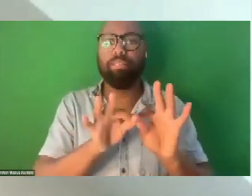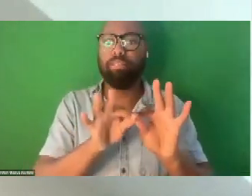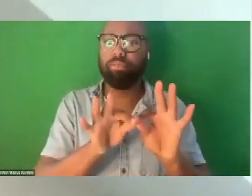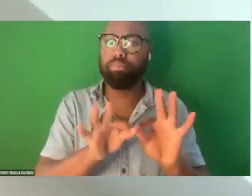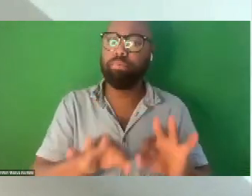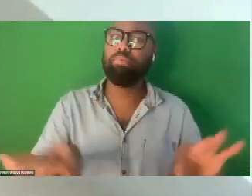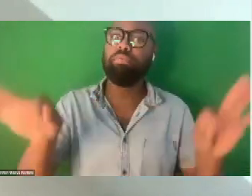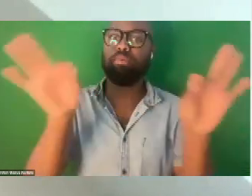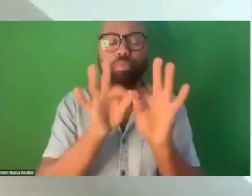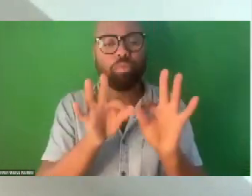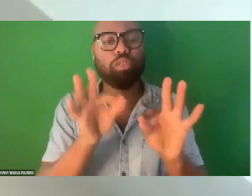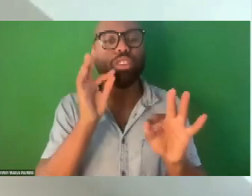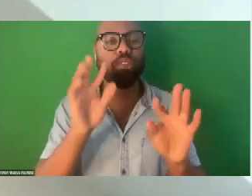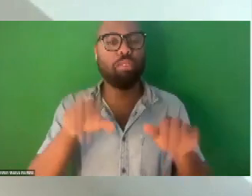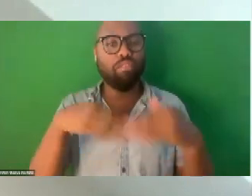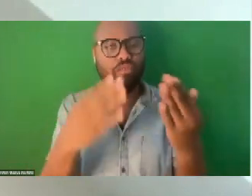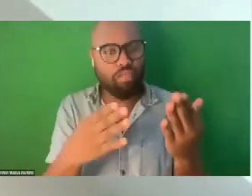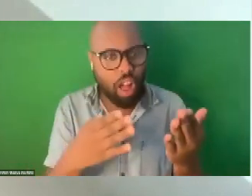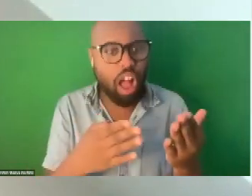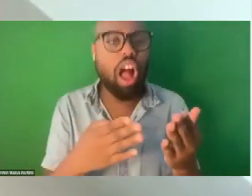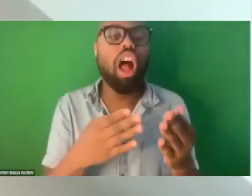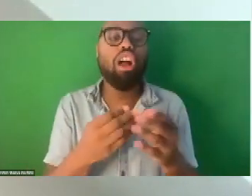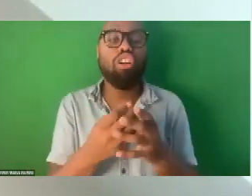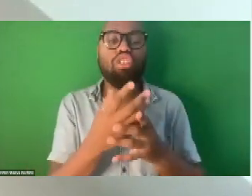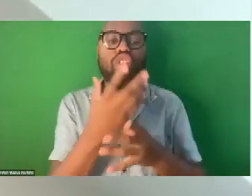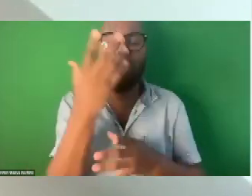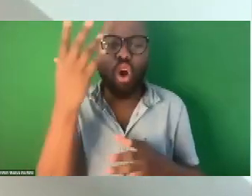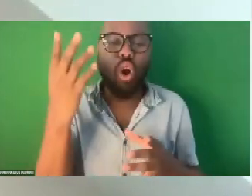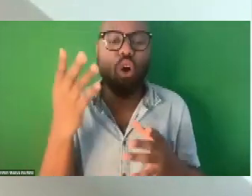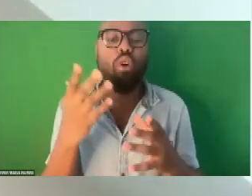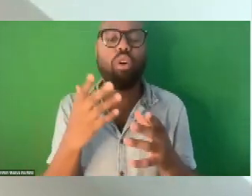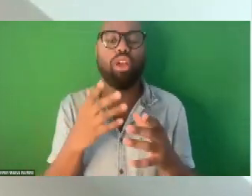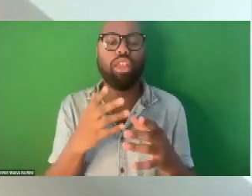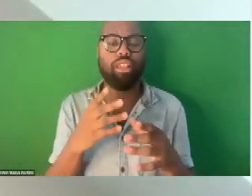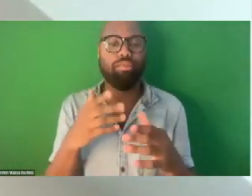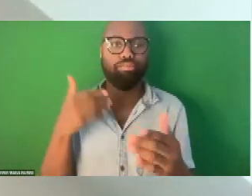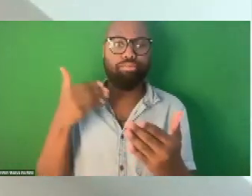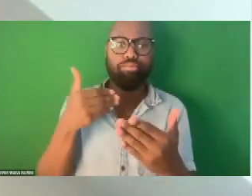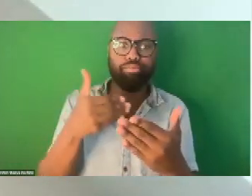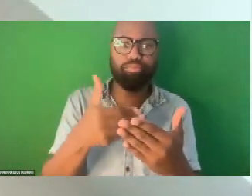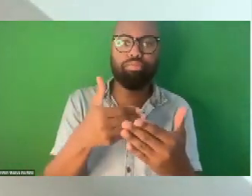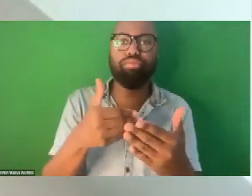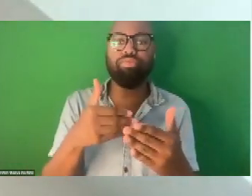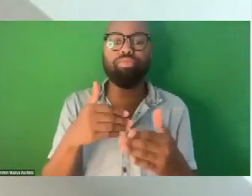the growing encroachment of private equity, which just